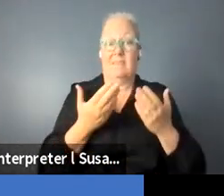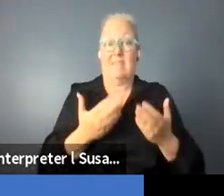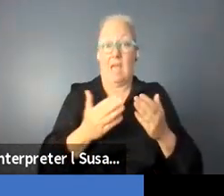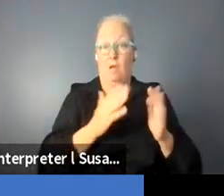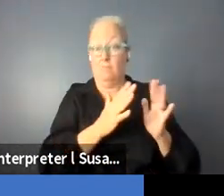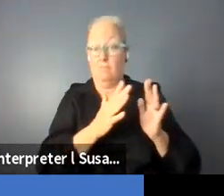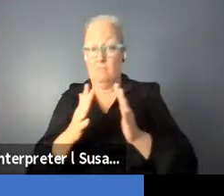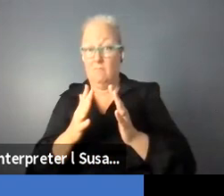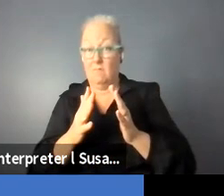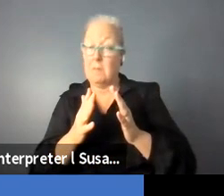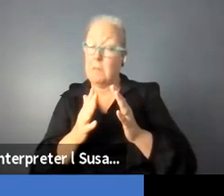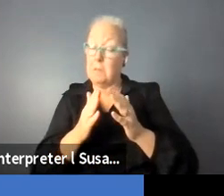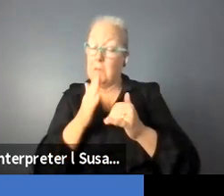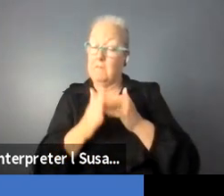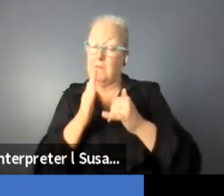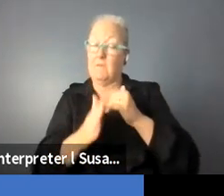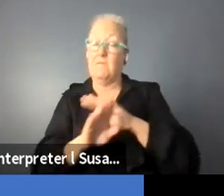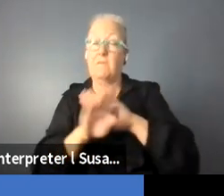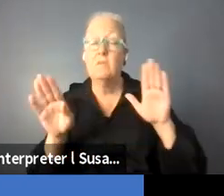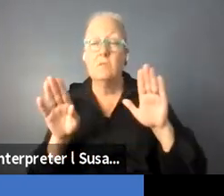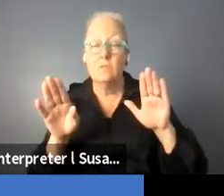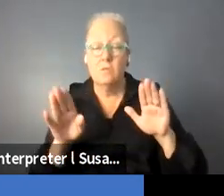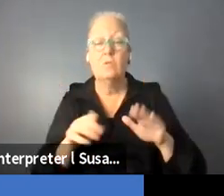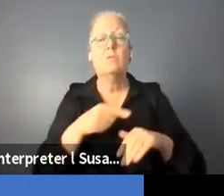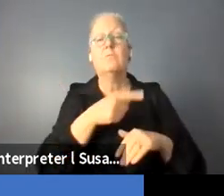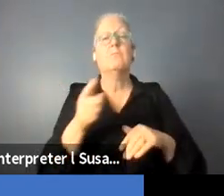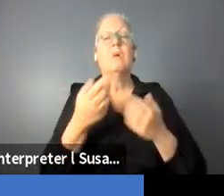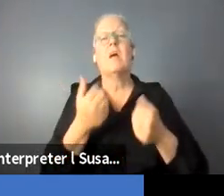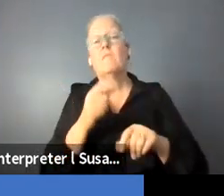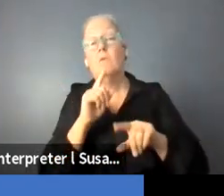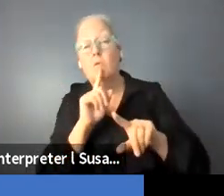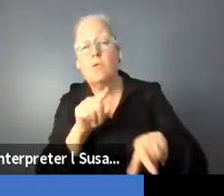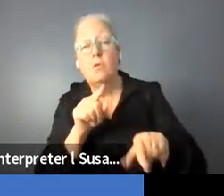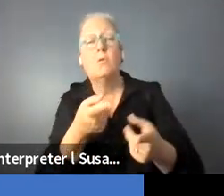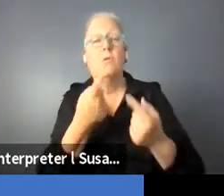But any comments or reflections, any questions that come back would be quite valuable, I think